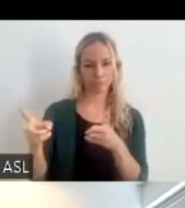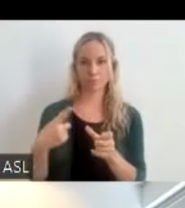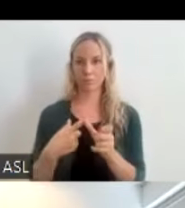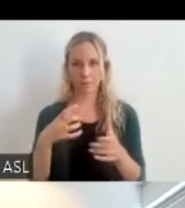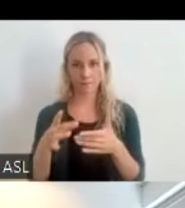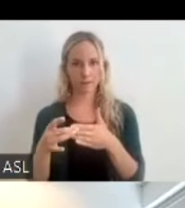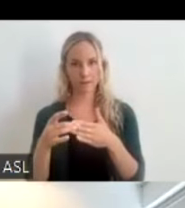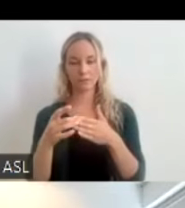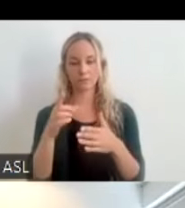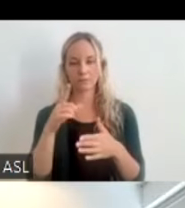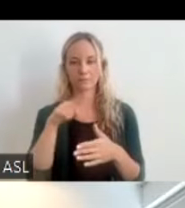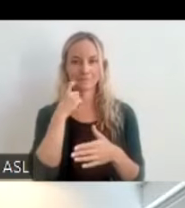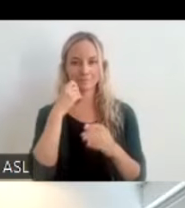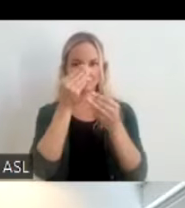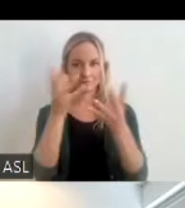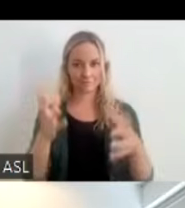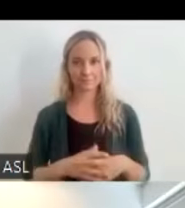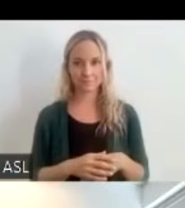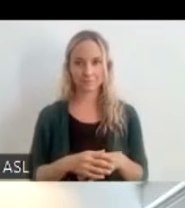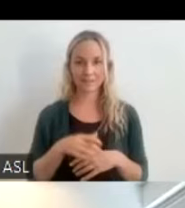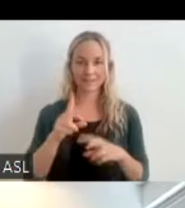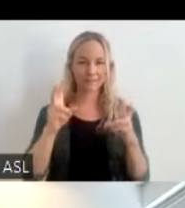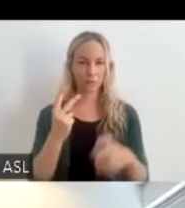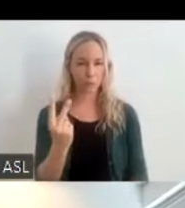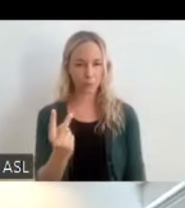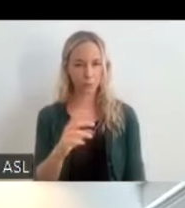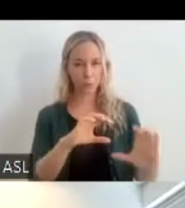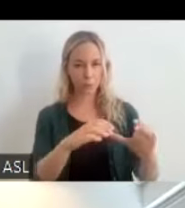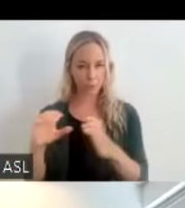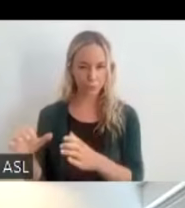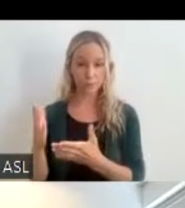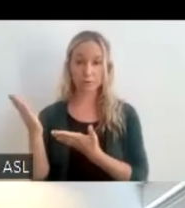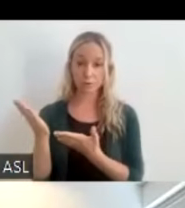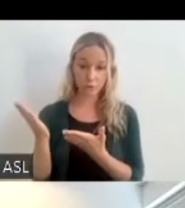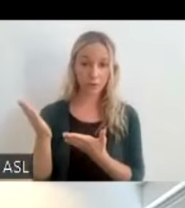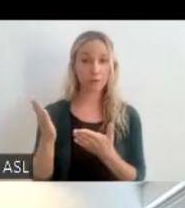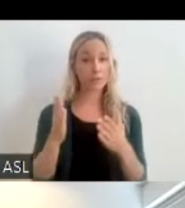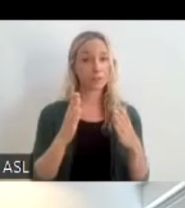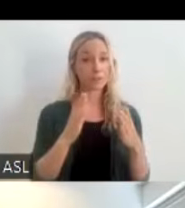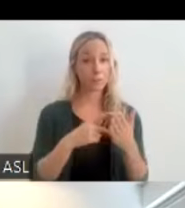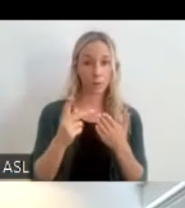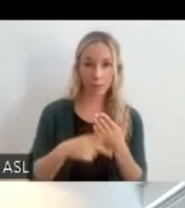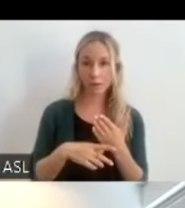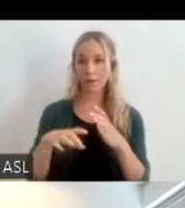activities of state and local governments, The same also applies to Title 3